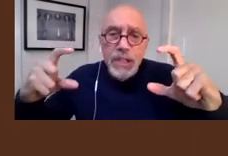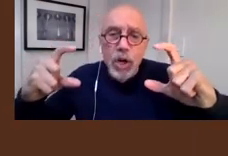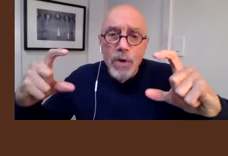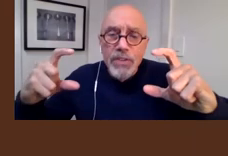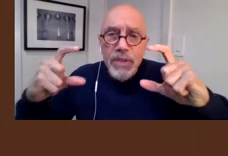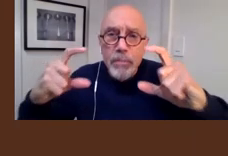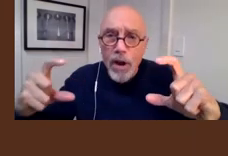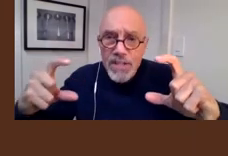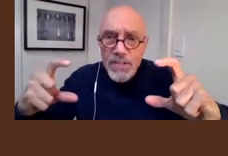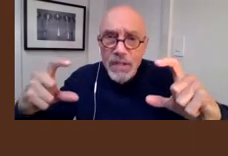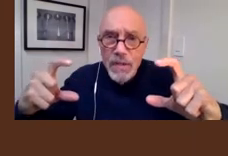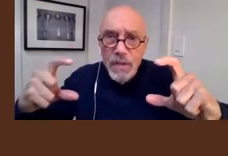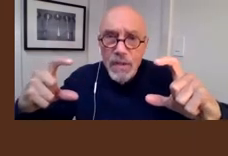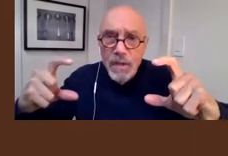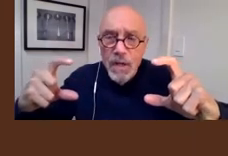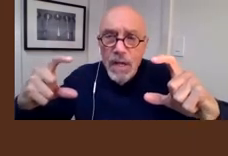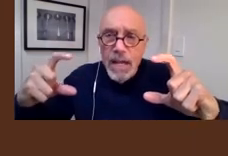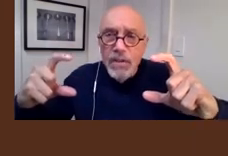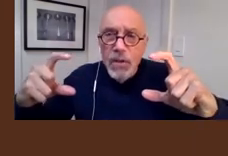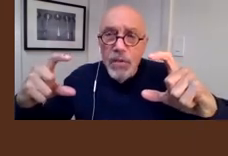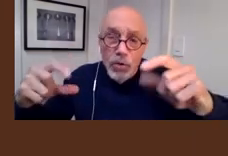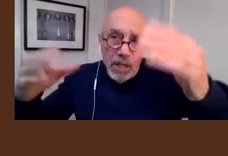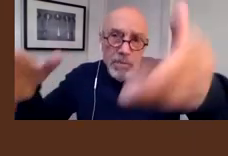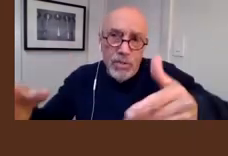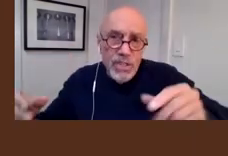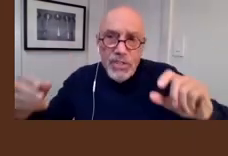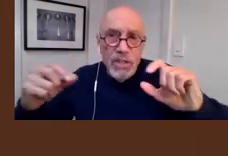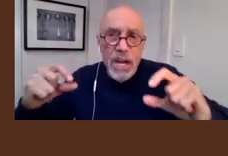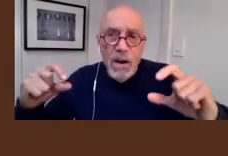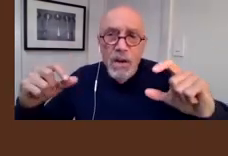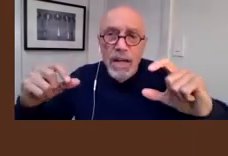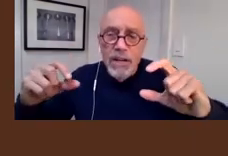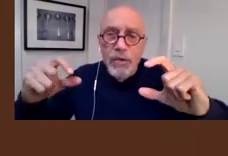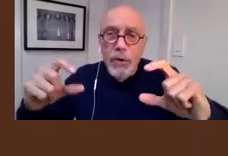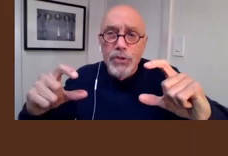that go into the price. And those elements are listed there. And those